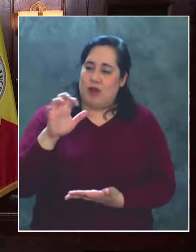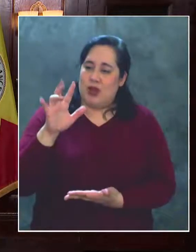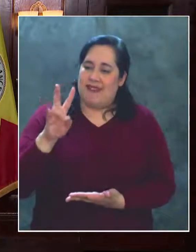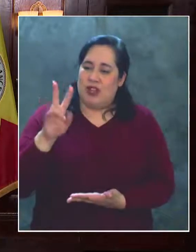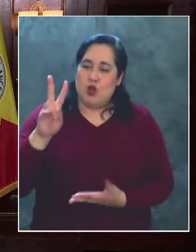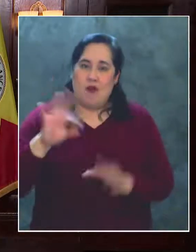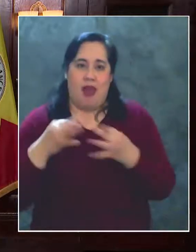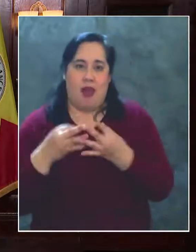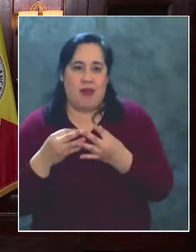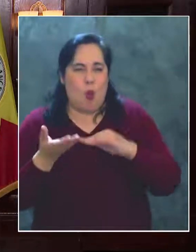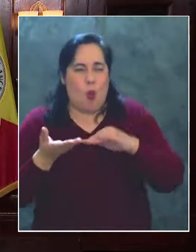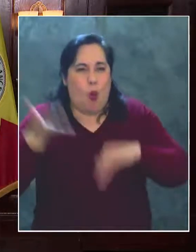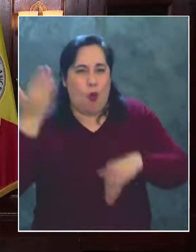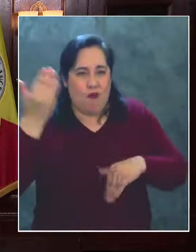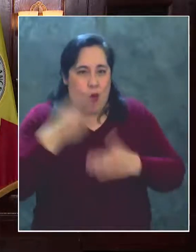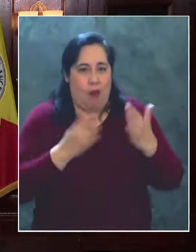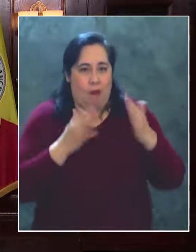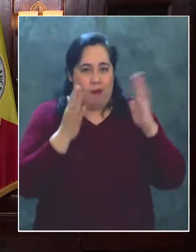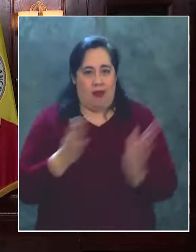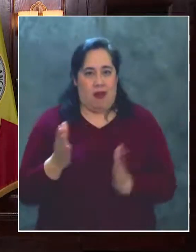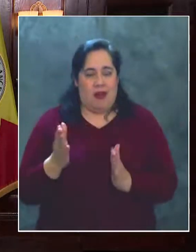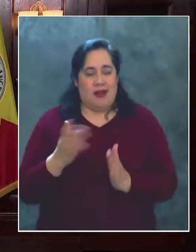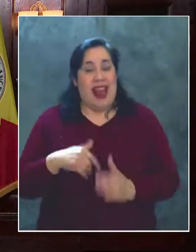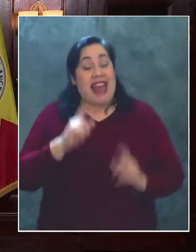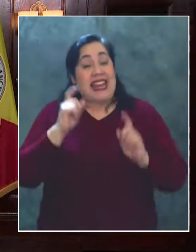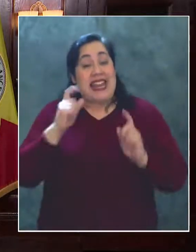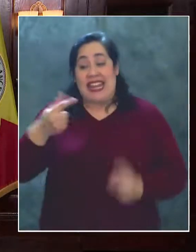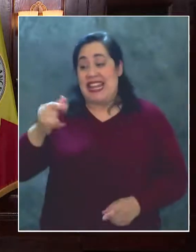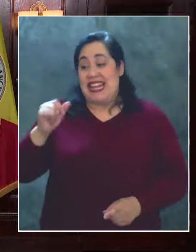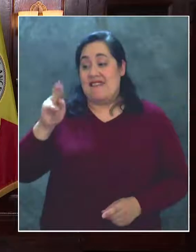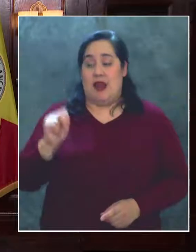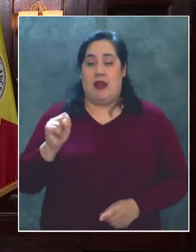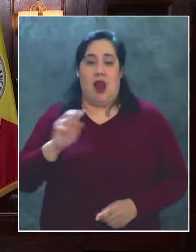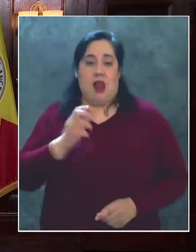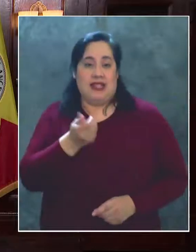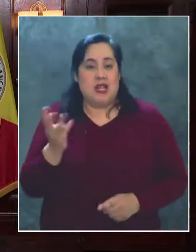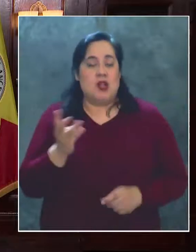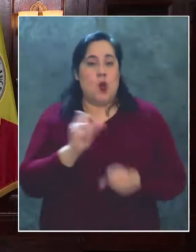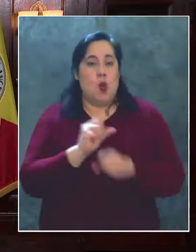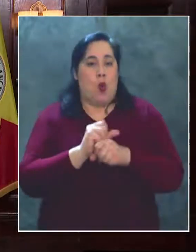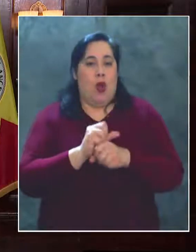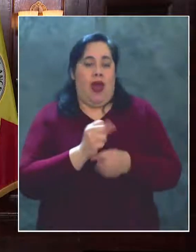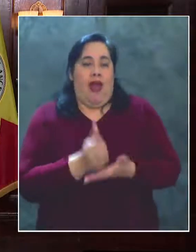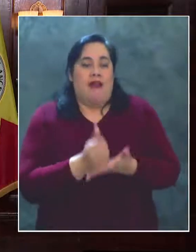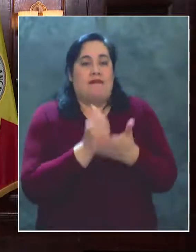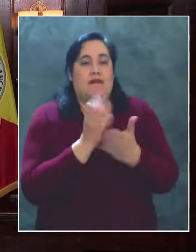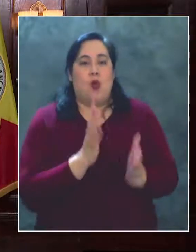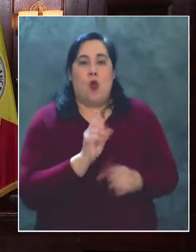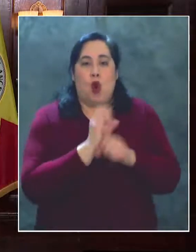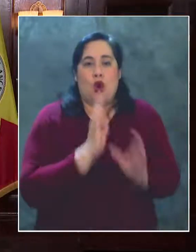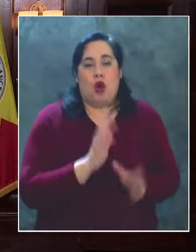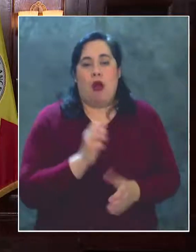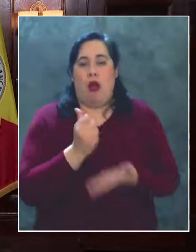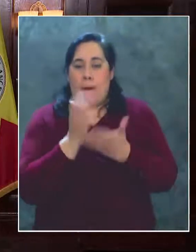AND GIVEN BUILT ON OUR SERIES OF RELIEF EFFORTS, OUR WORKERS AND HOUSEHOLDS AND ESPECIALLY OUR CITY SMALL BUSINESSES,